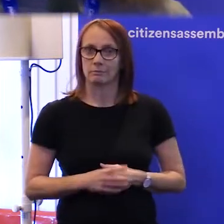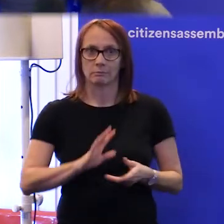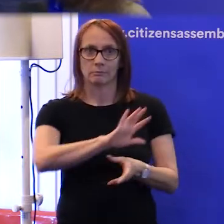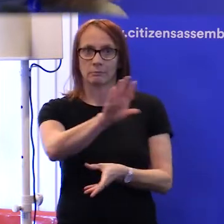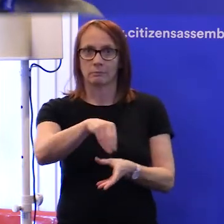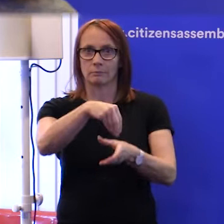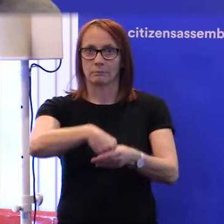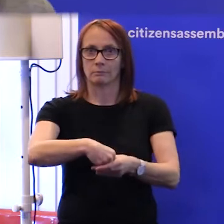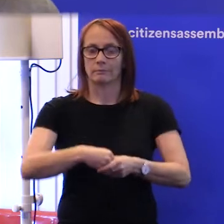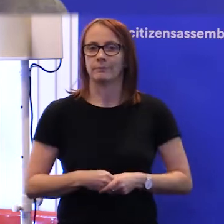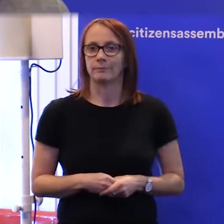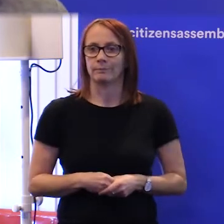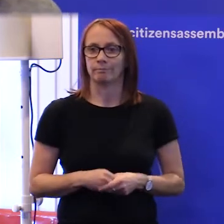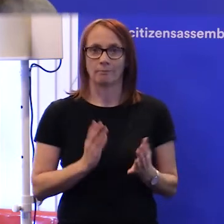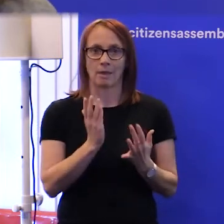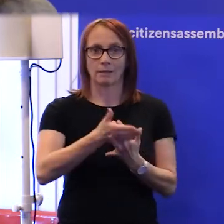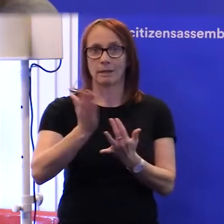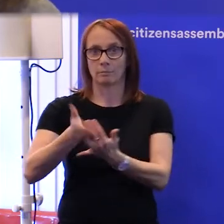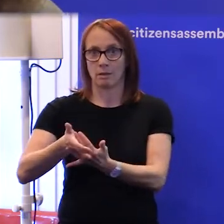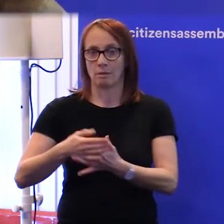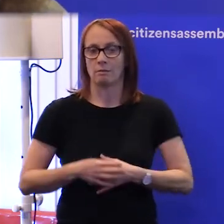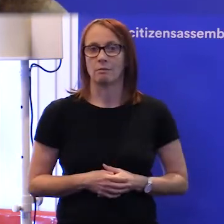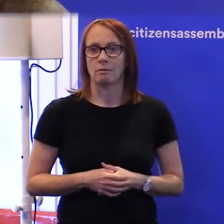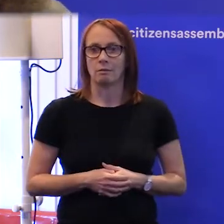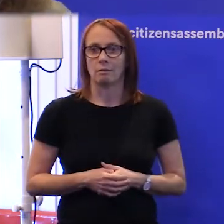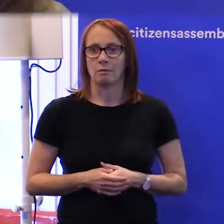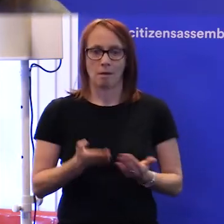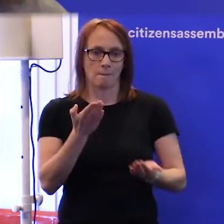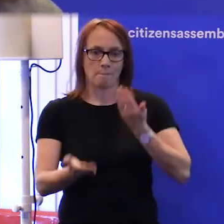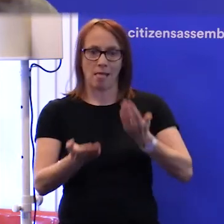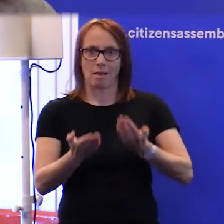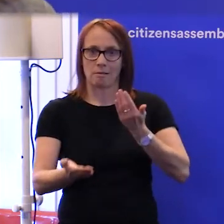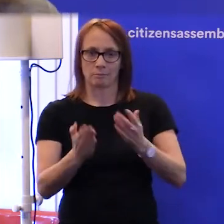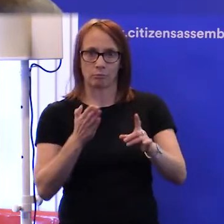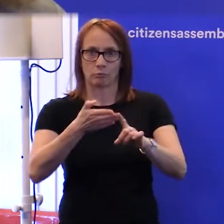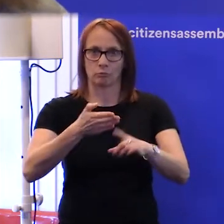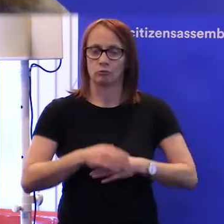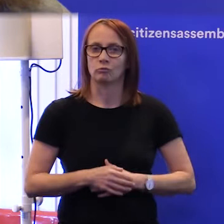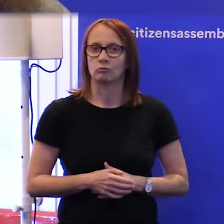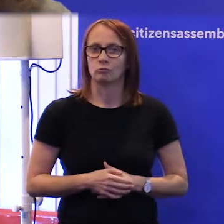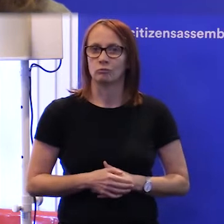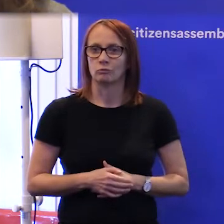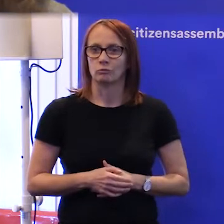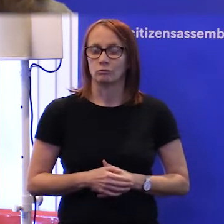inclusive its accessible it's balanced in this approach we are working through